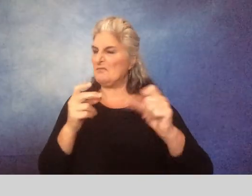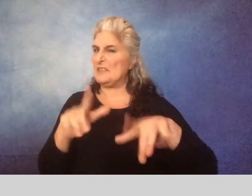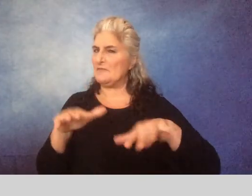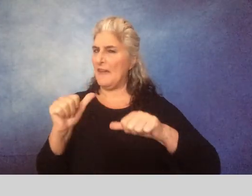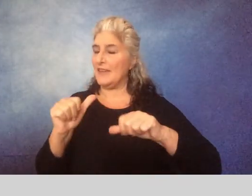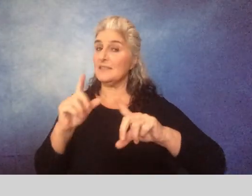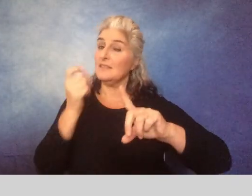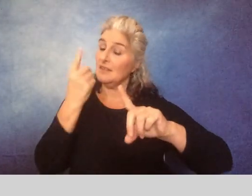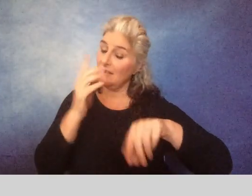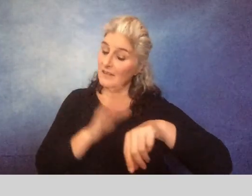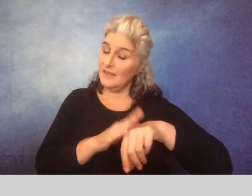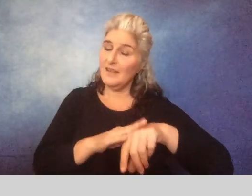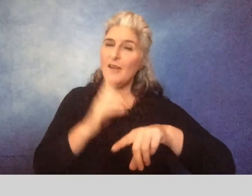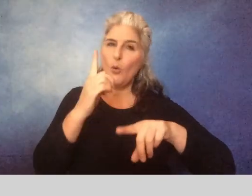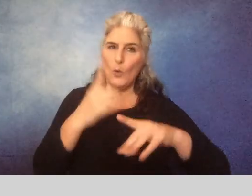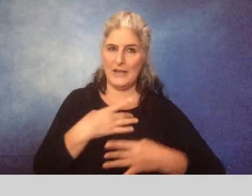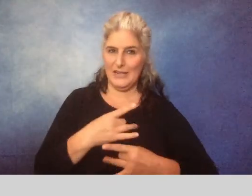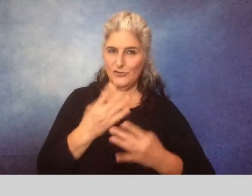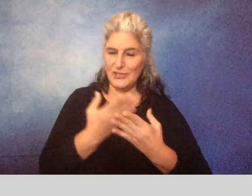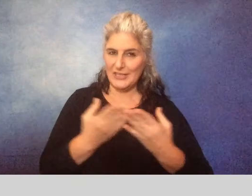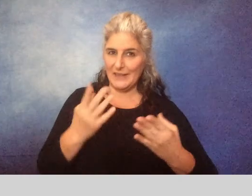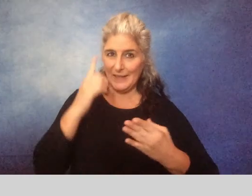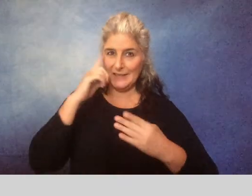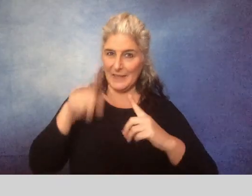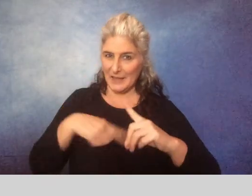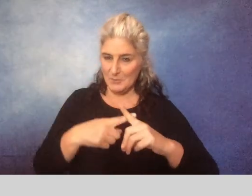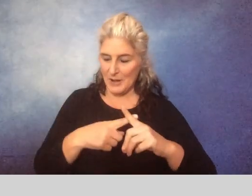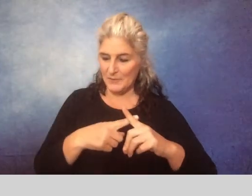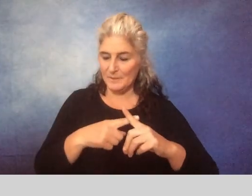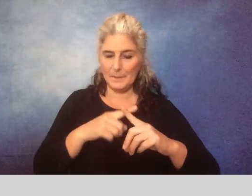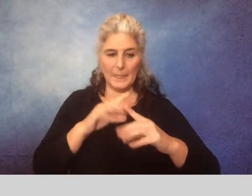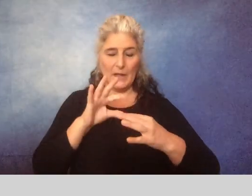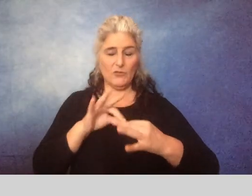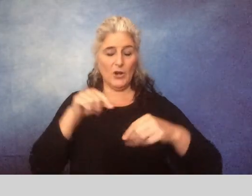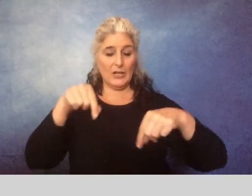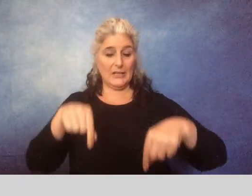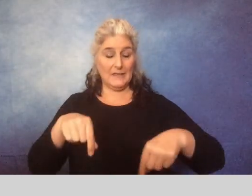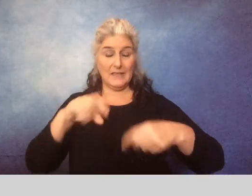However, there is one interesting thing to think about in terms of this problem in this solution.